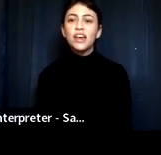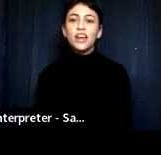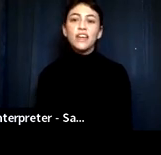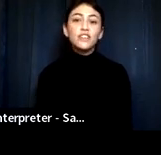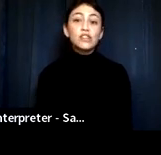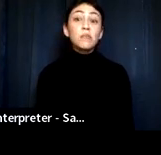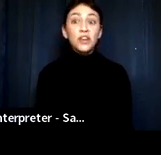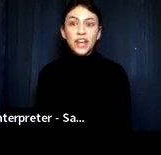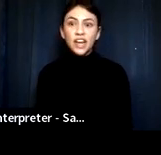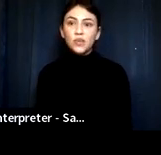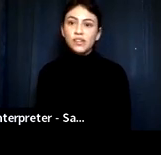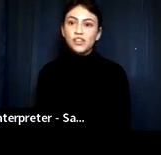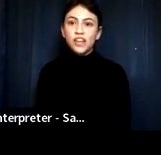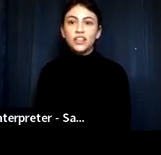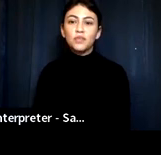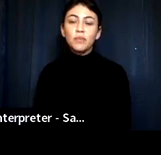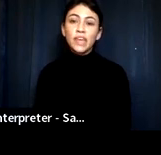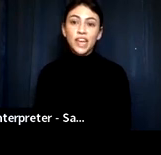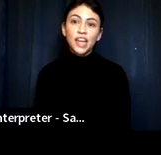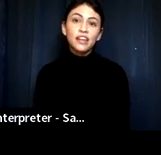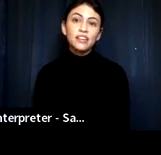Even just communicating with the challenge from the beginning.